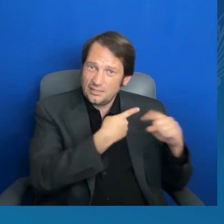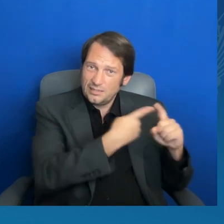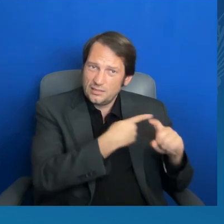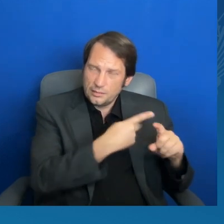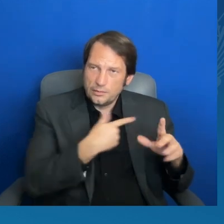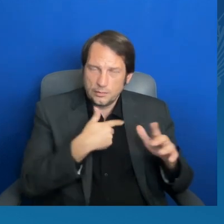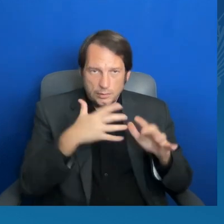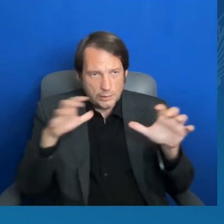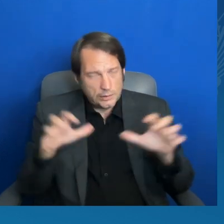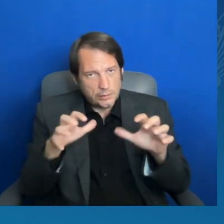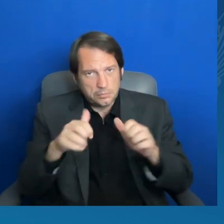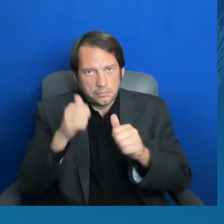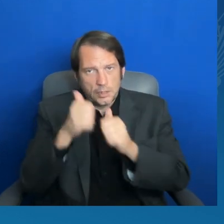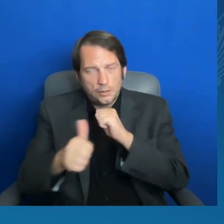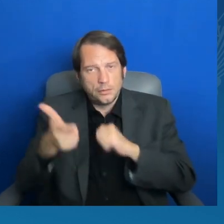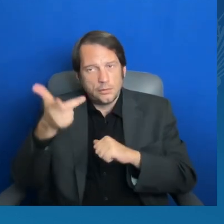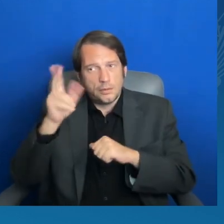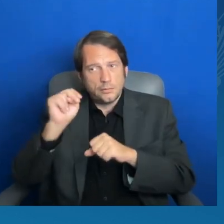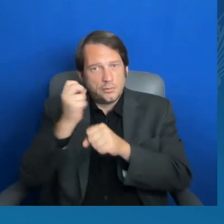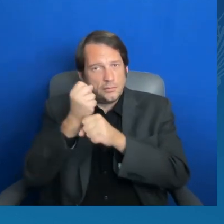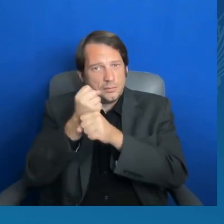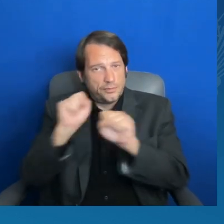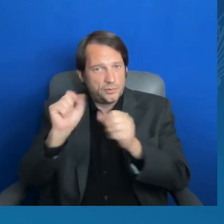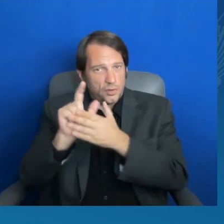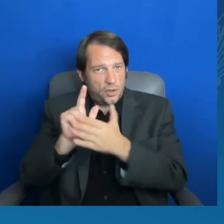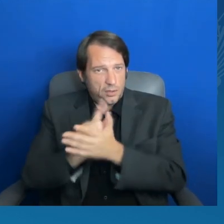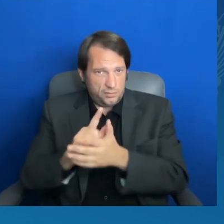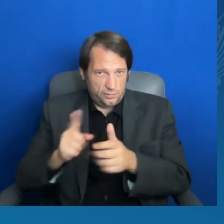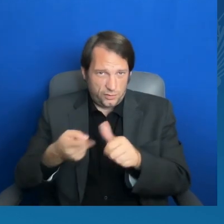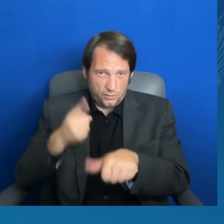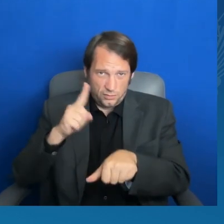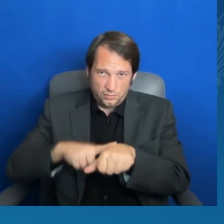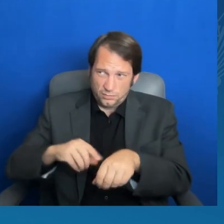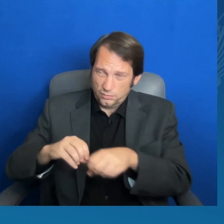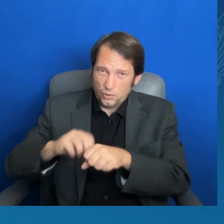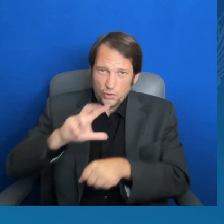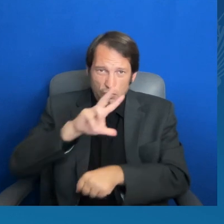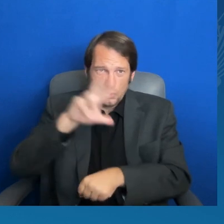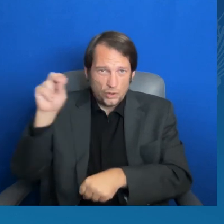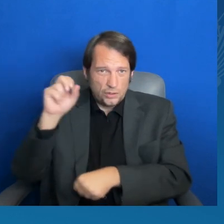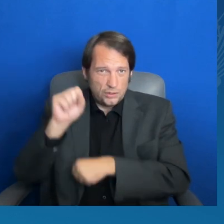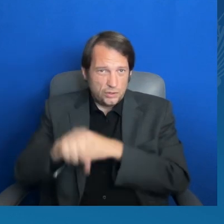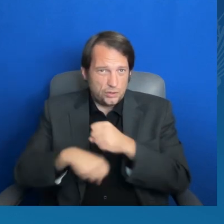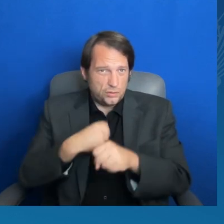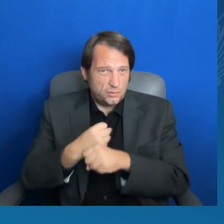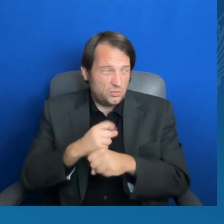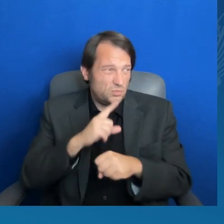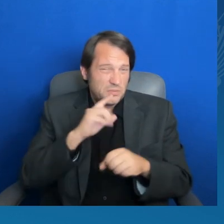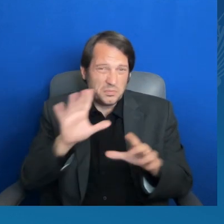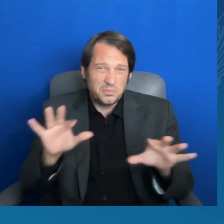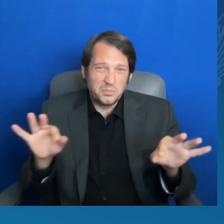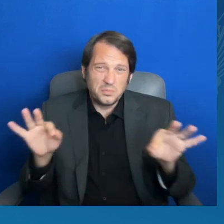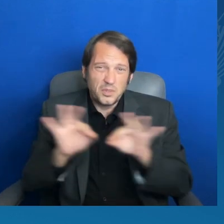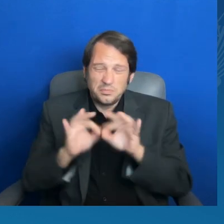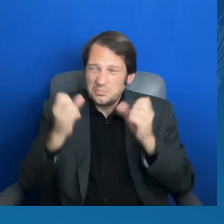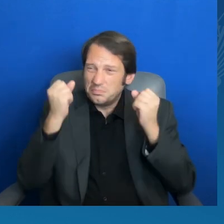And -- and, by the way, you know, there are a lot of organizers here, so you will know this term, but the outside- inside game matters.